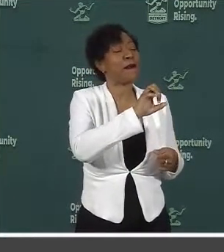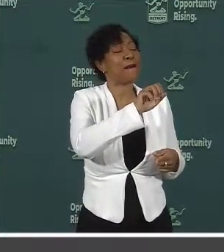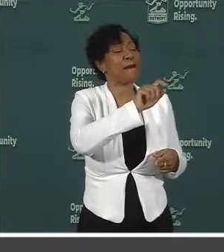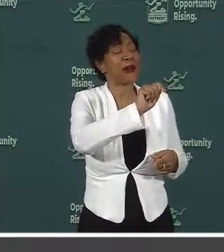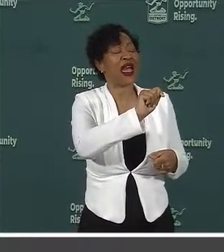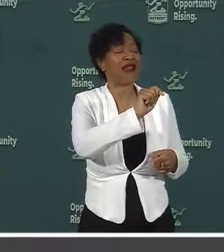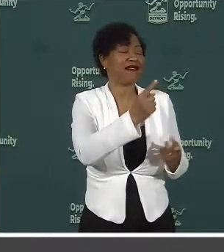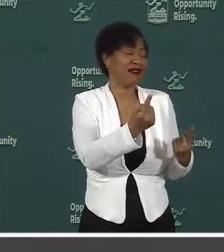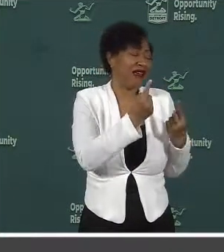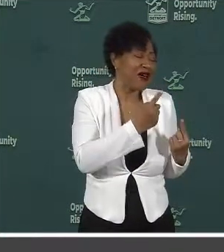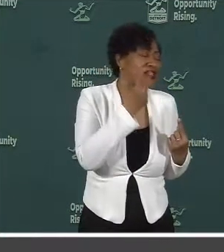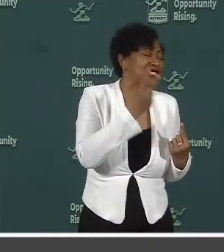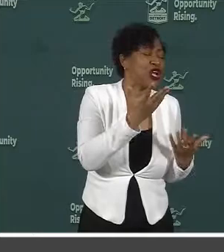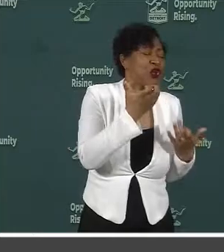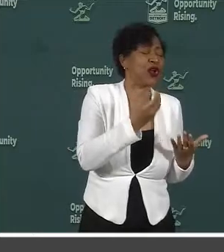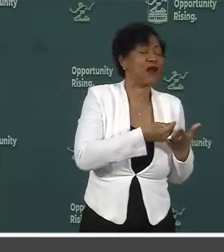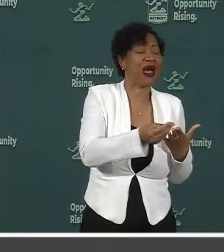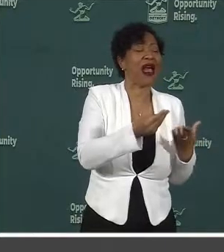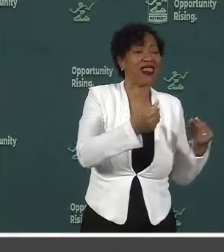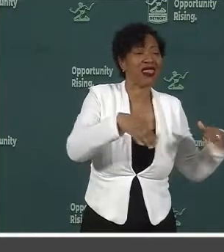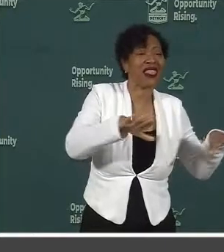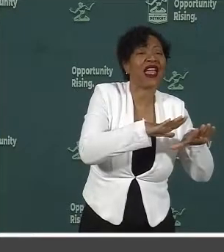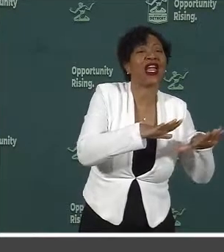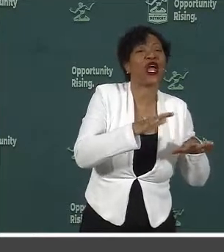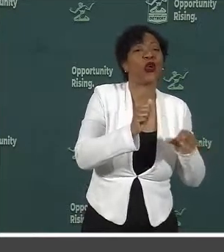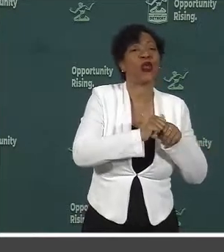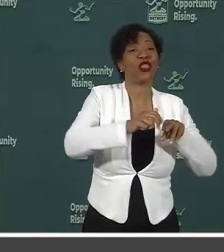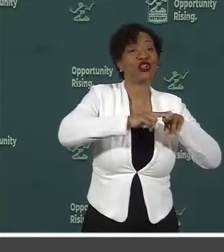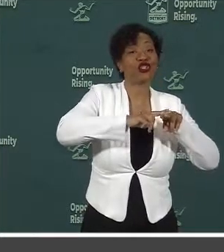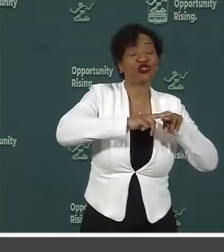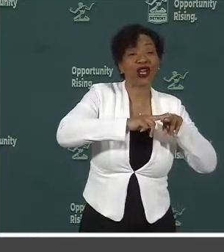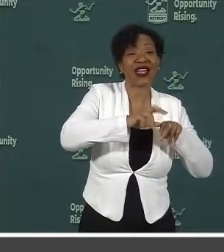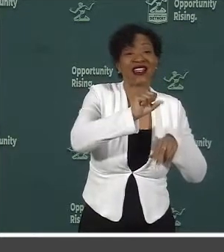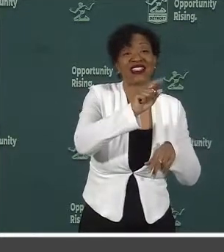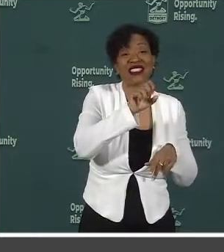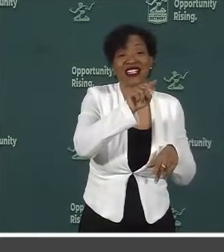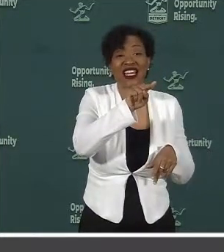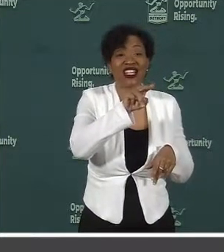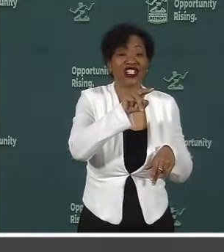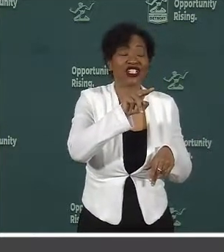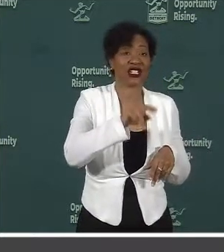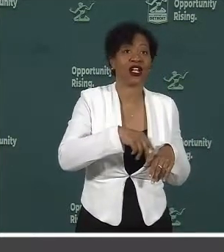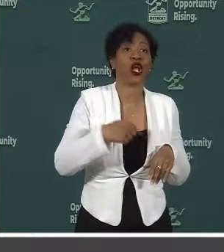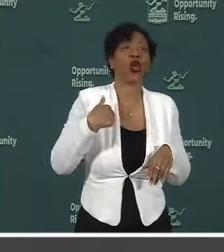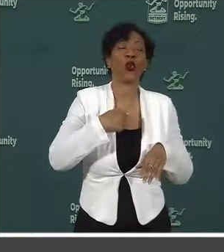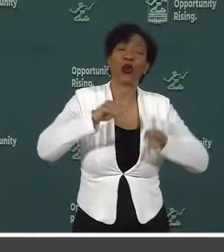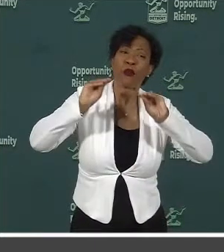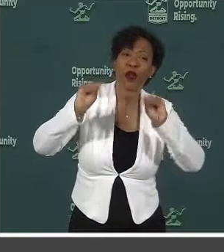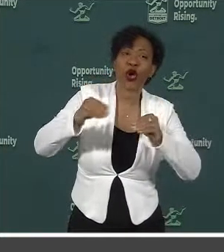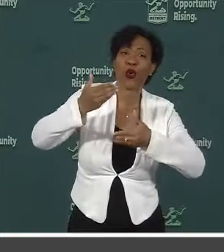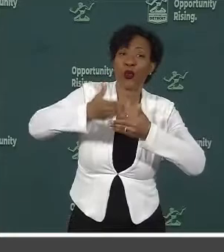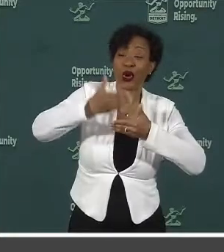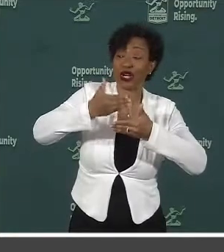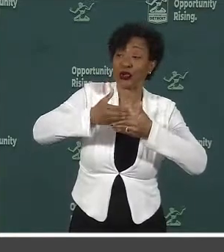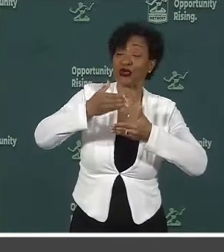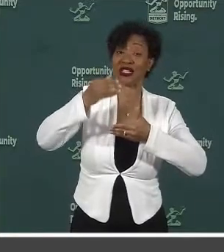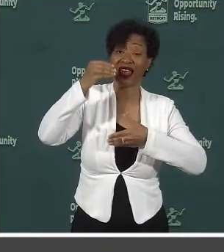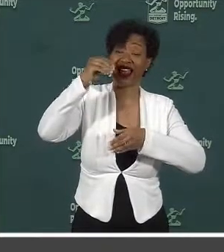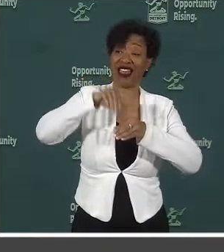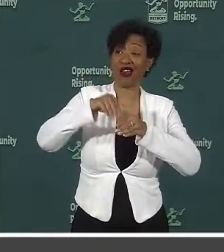ABOUT SOME LAND HERE'S WHAT I WANT YOU'RE GOING TO PUT WINDOWS IN EVERY OPENING IN THAT TRAIN STATION AND HE IS GOING TO COST ME A MILLION